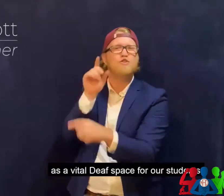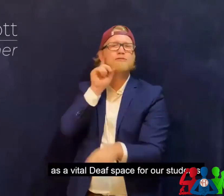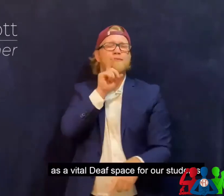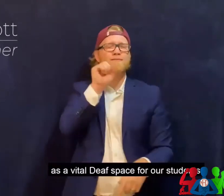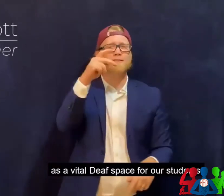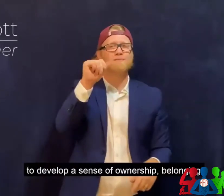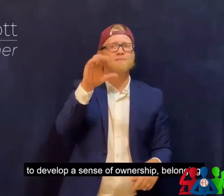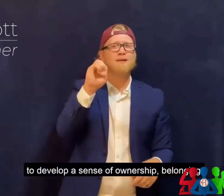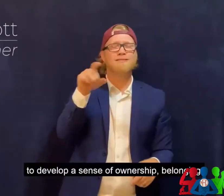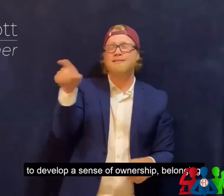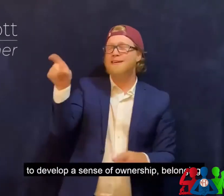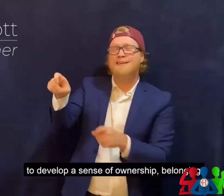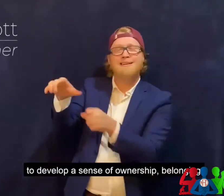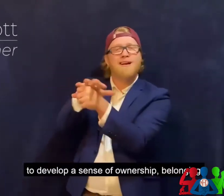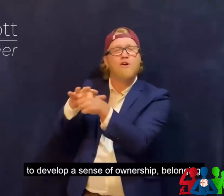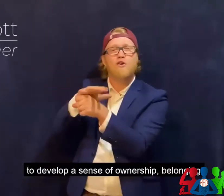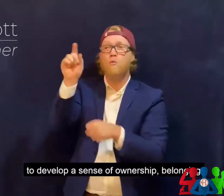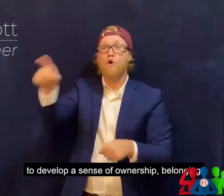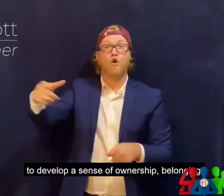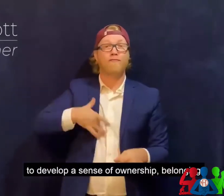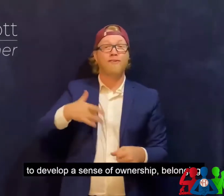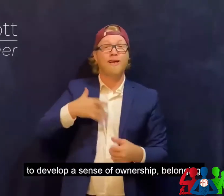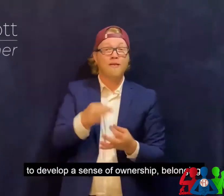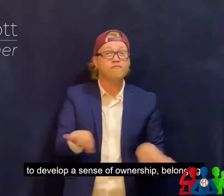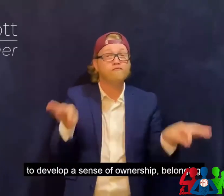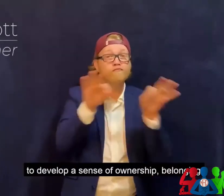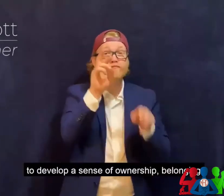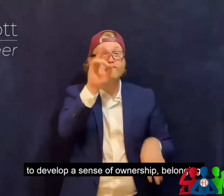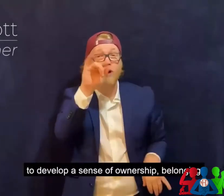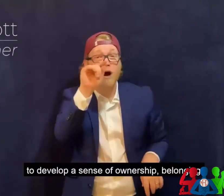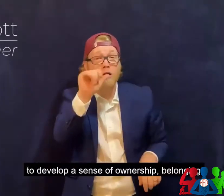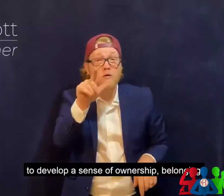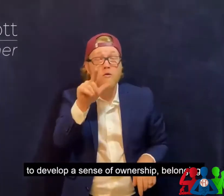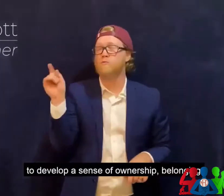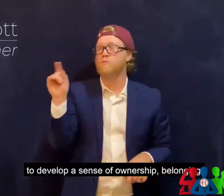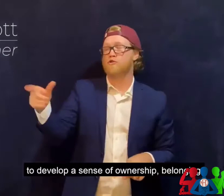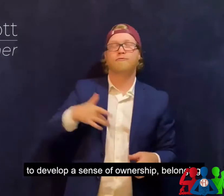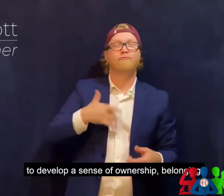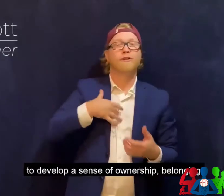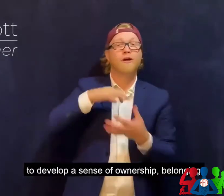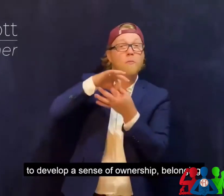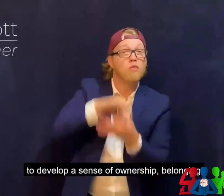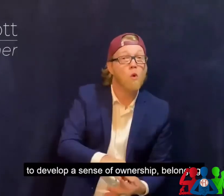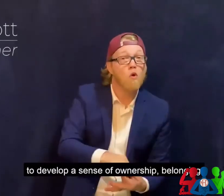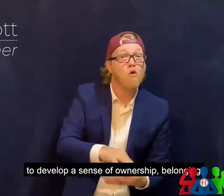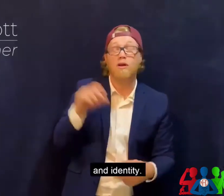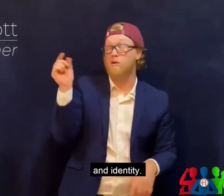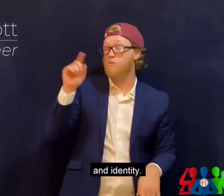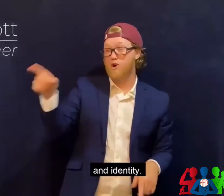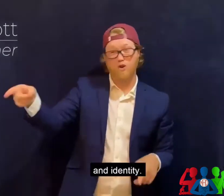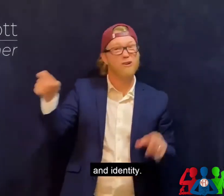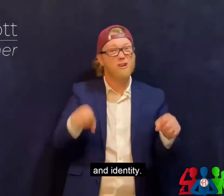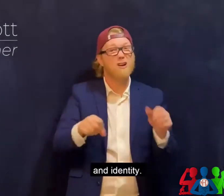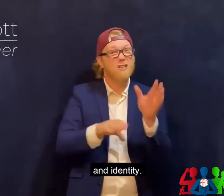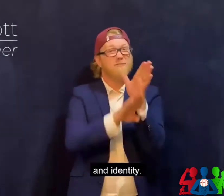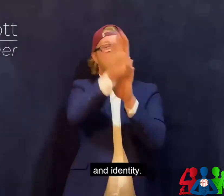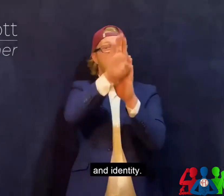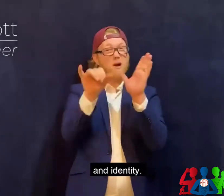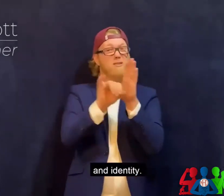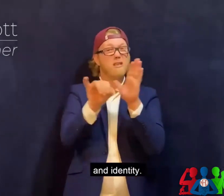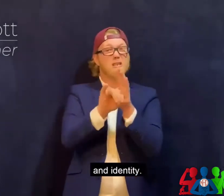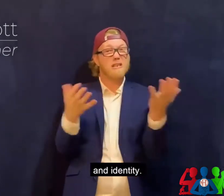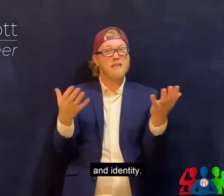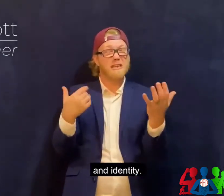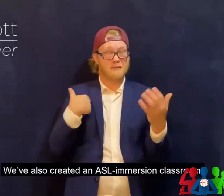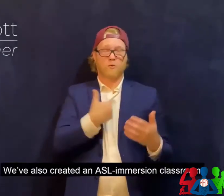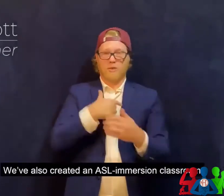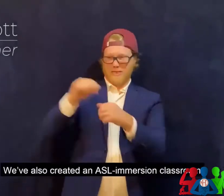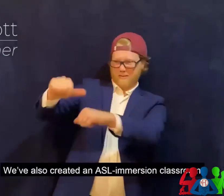a vital space for our students to develop a sense of ownership, belonging, and identity.